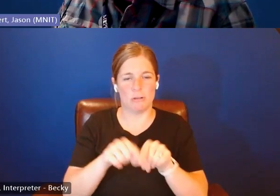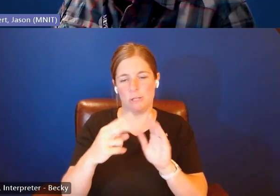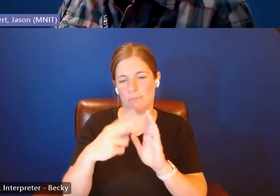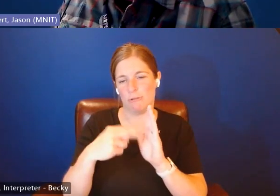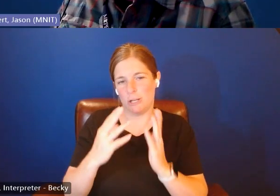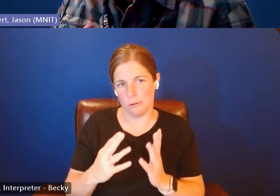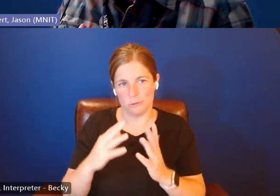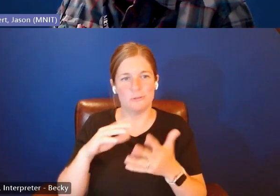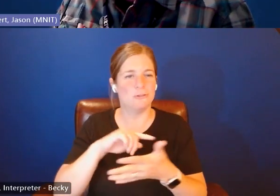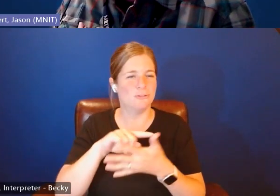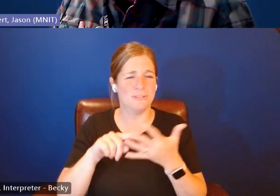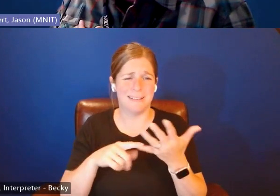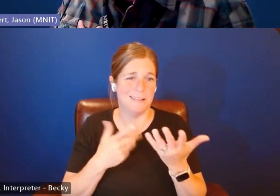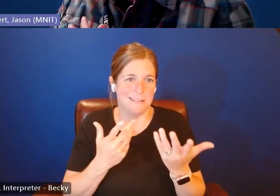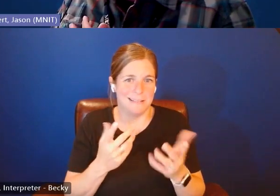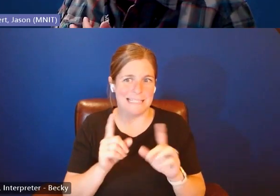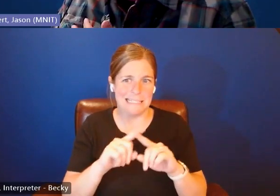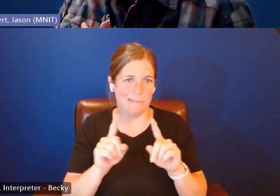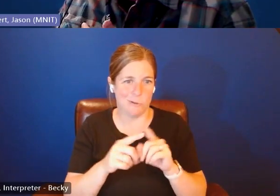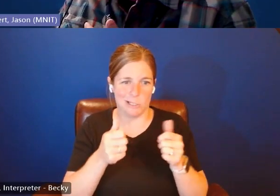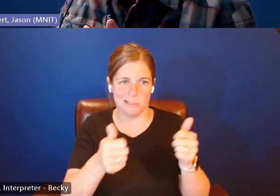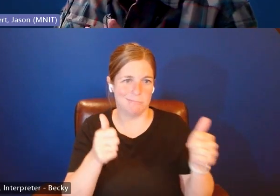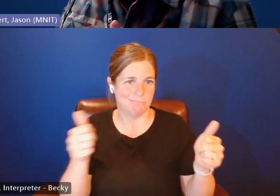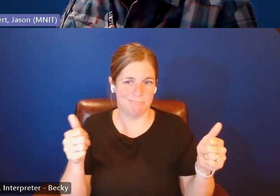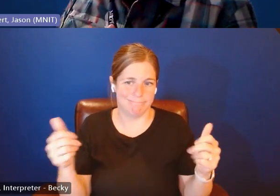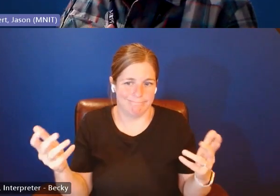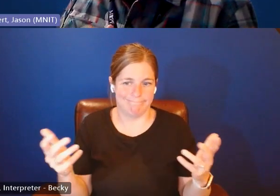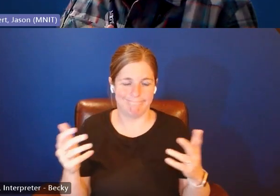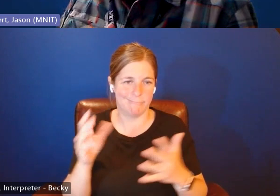And that's just one aspect of accessibility.